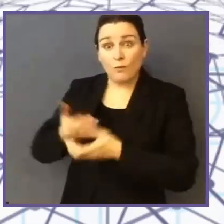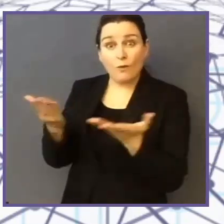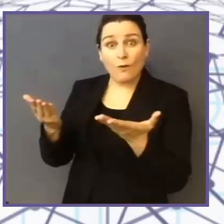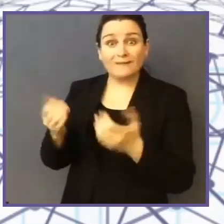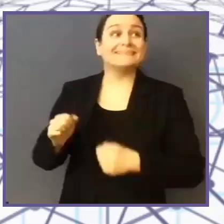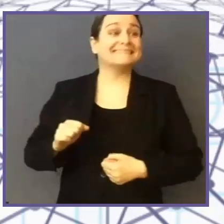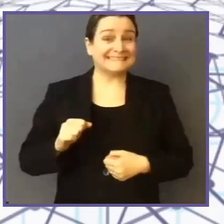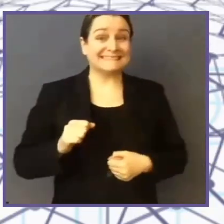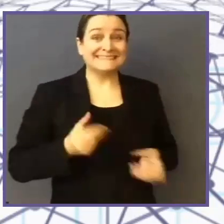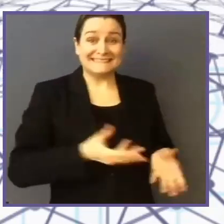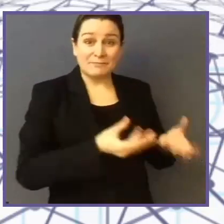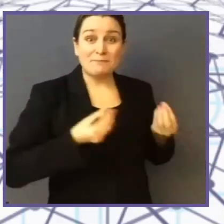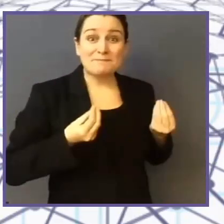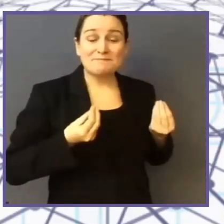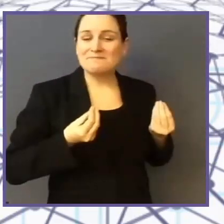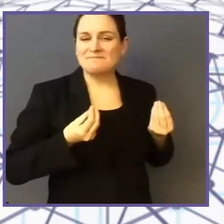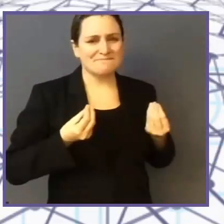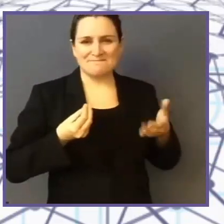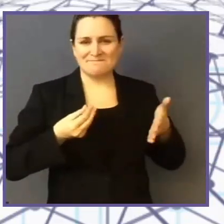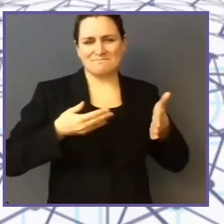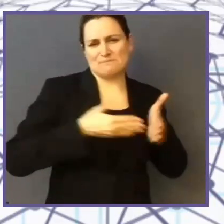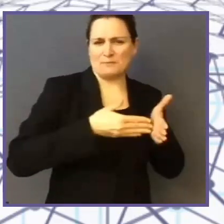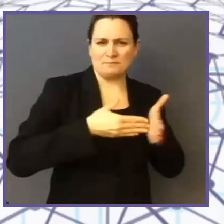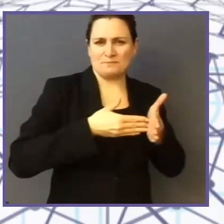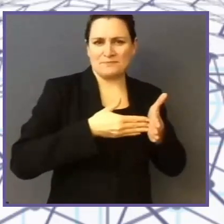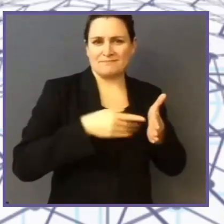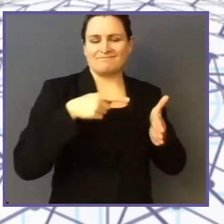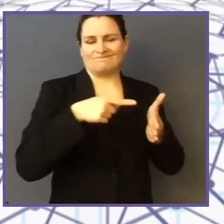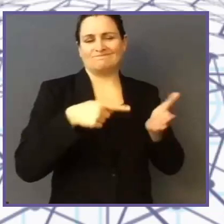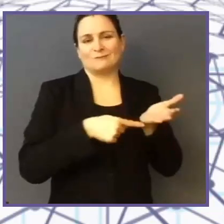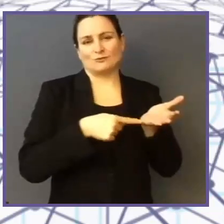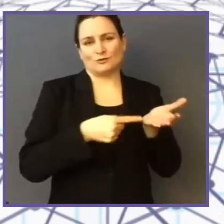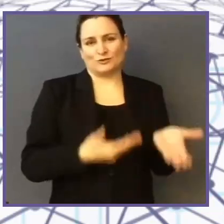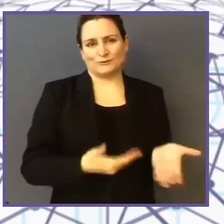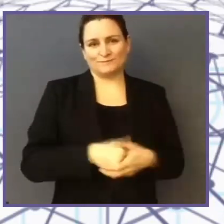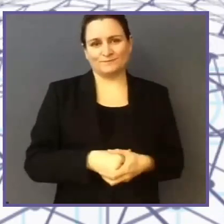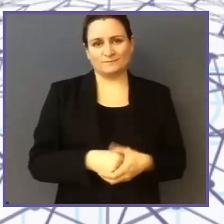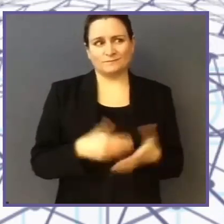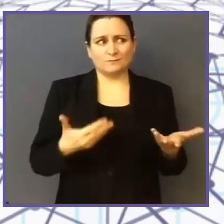which respects the choices and autonomy of persons with disabilities and which reflects